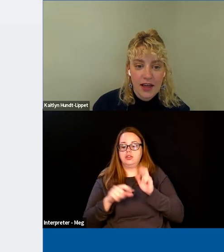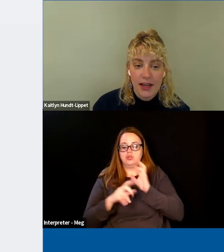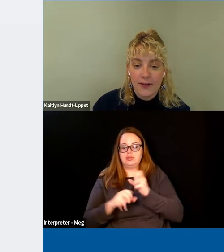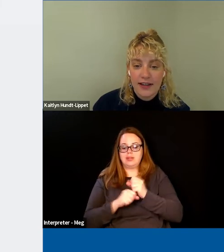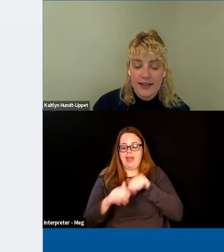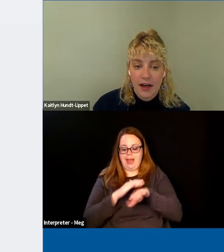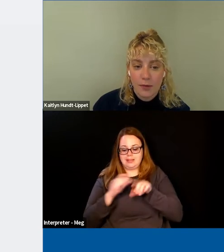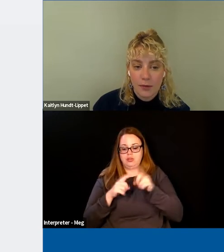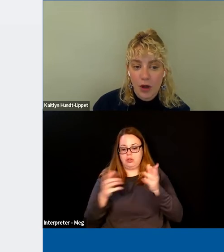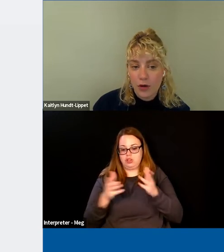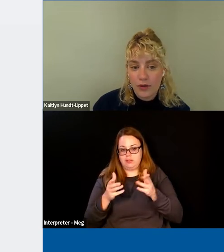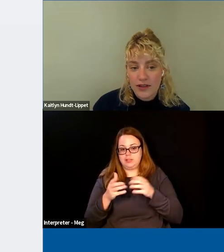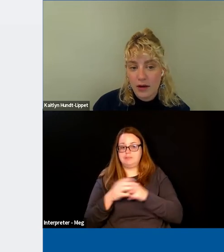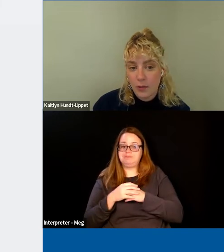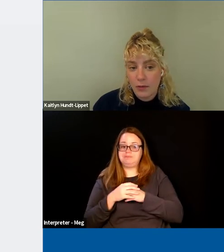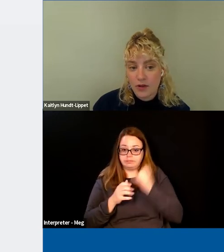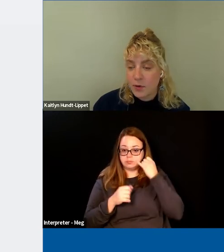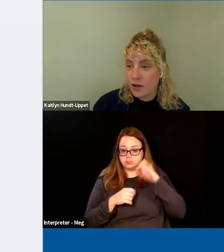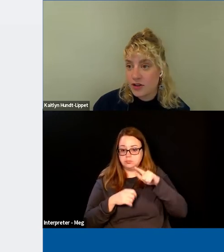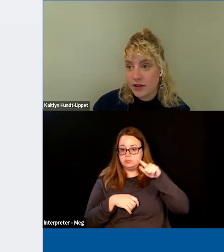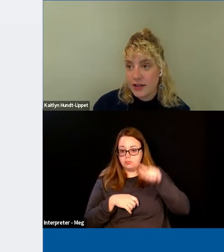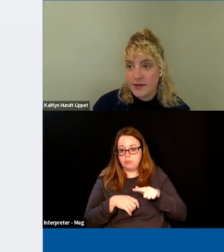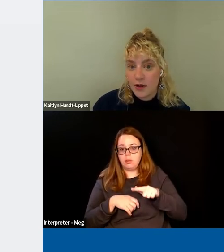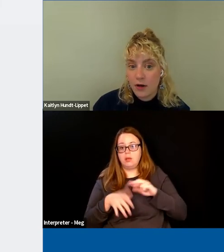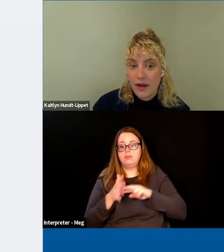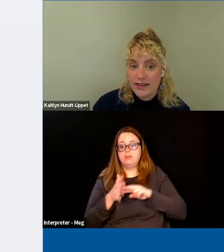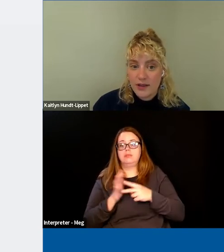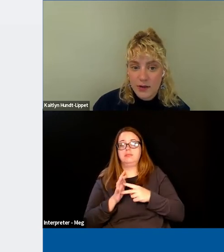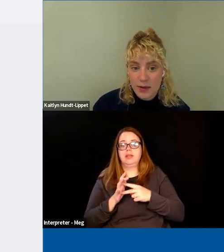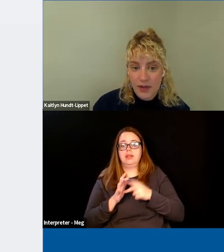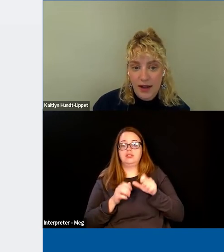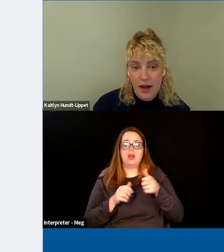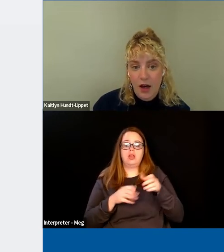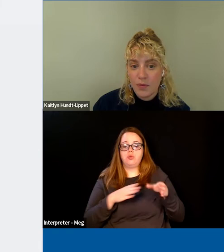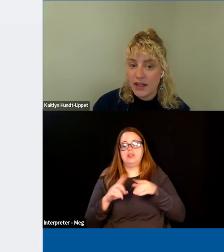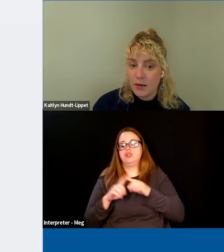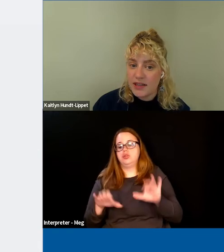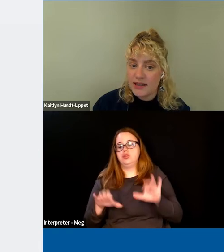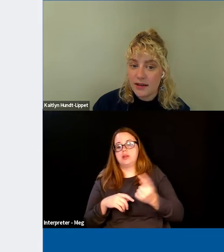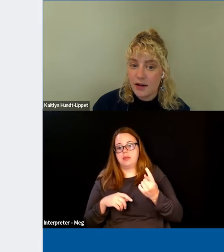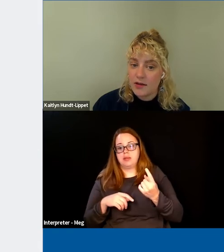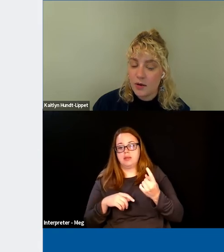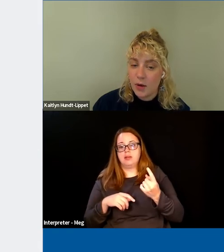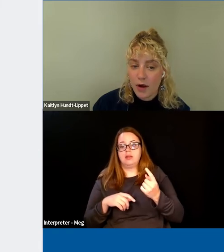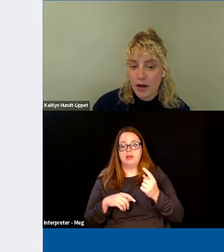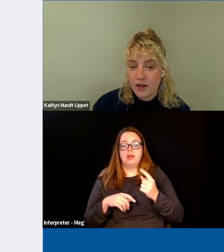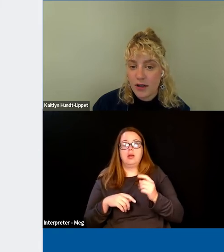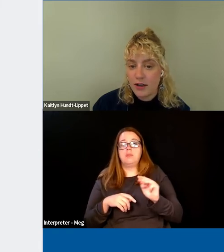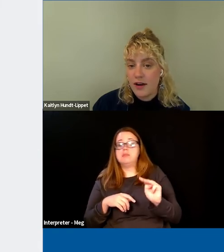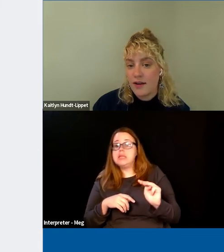If it's low, there's multiple alternatives of ways to do something, medium is that there is only one alternative